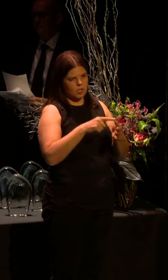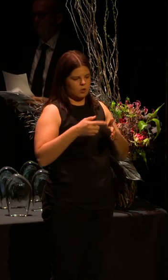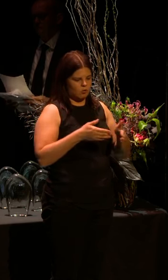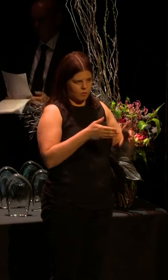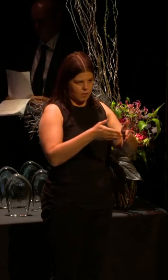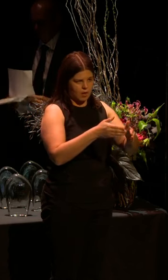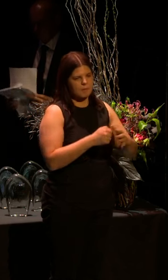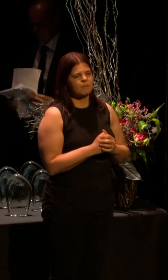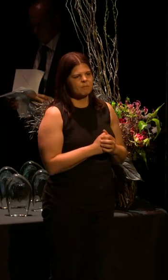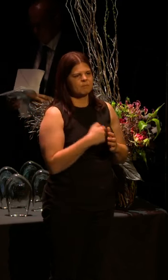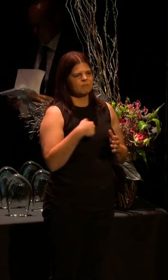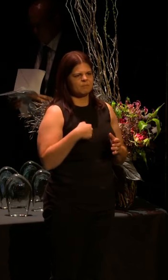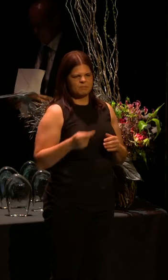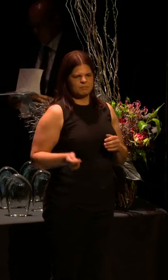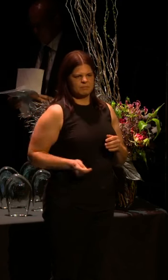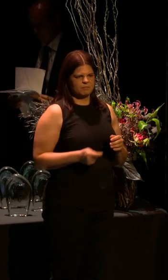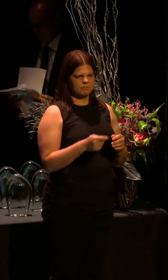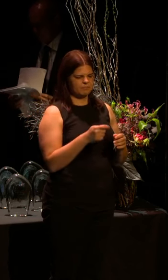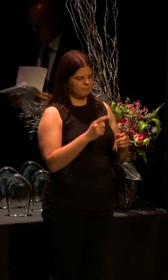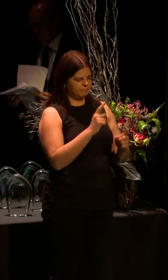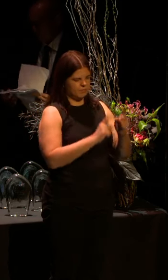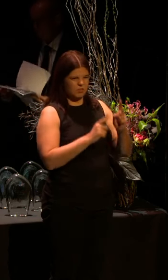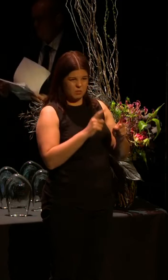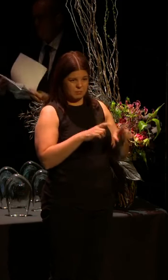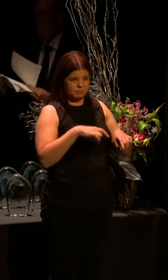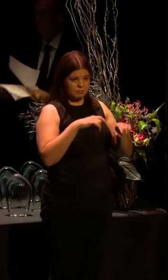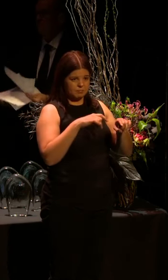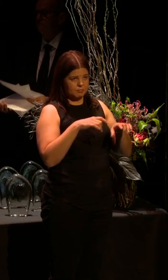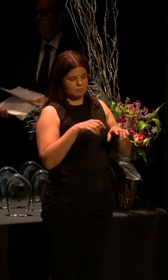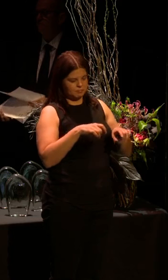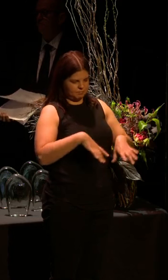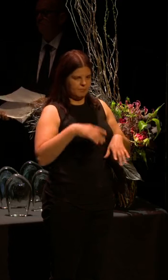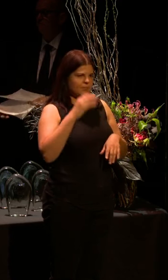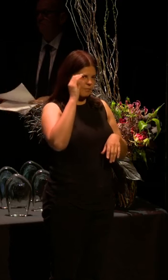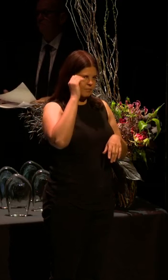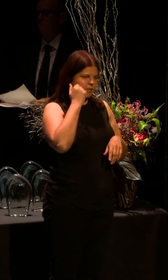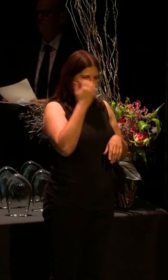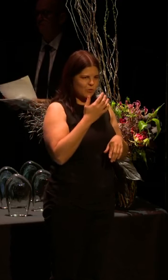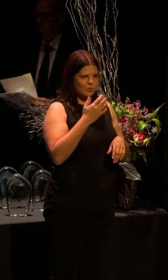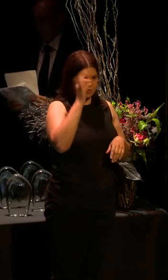who is the cultural authority and custodian under the New South Wales Land Rights Act